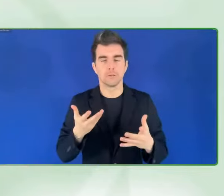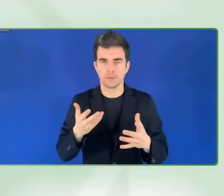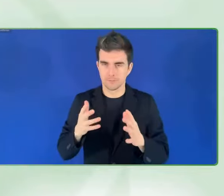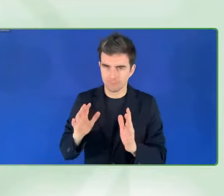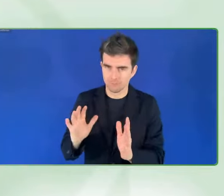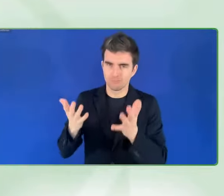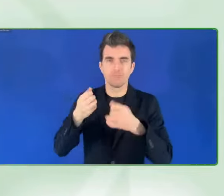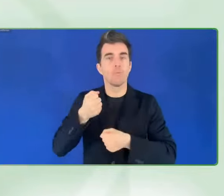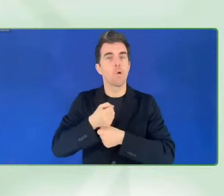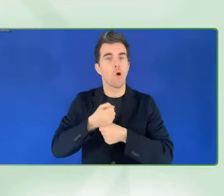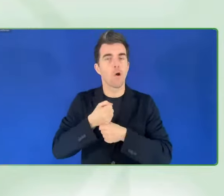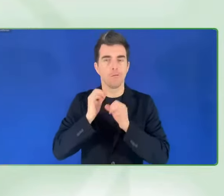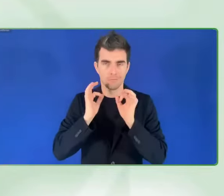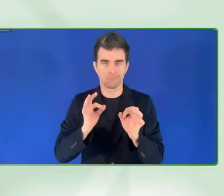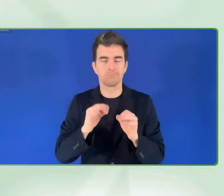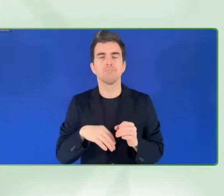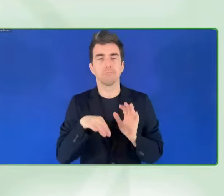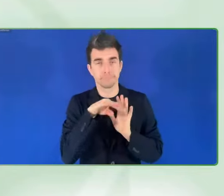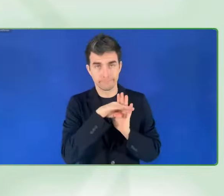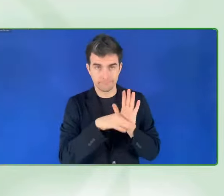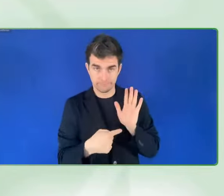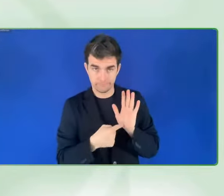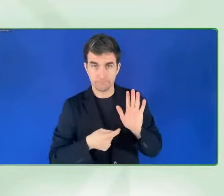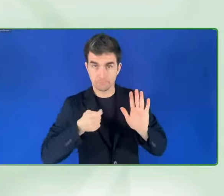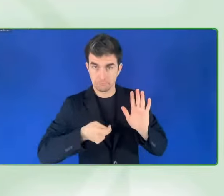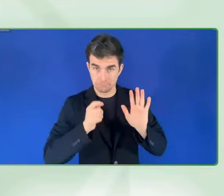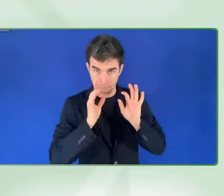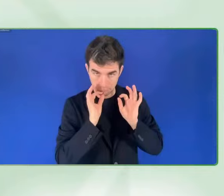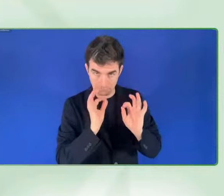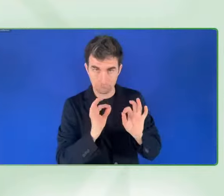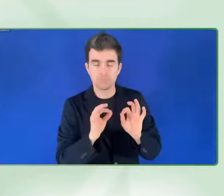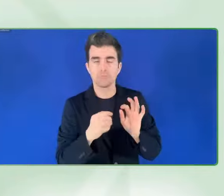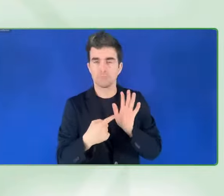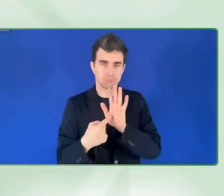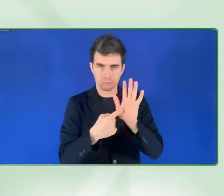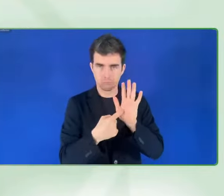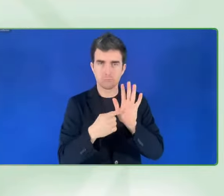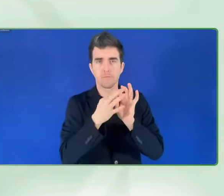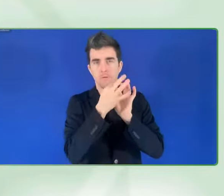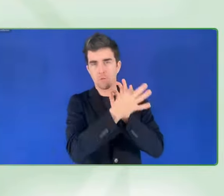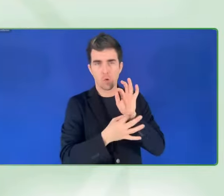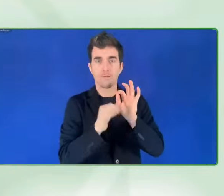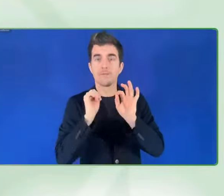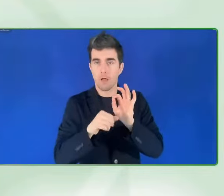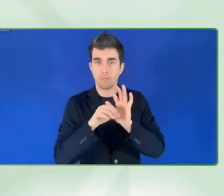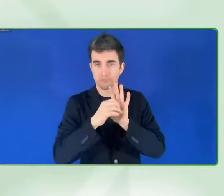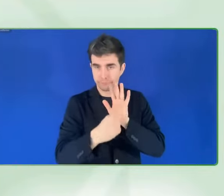Especially accessible projects to be free from the public. We are an independent organisation, we don't have regular sponsors. That is why we always are in search of partnerships and investments to keep the VEMCA app and a other project constantly involved and especially serving people with disabilities. We have this bottle, without which accessibility does exist, it is free.